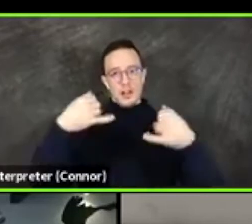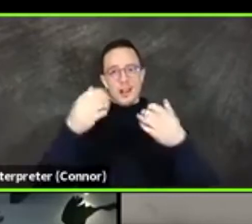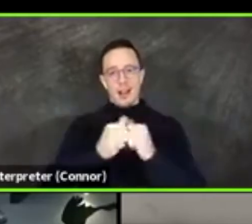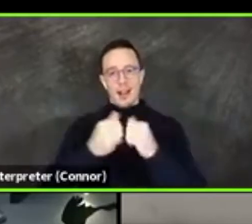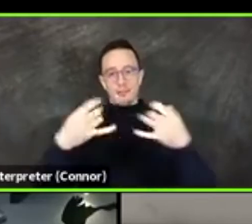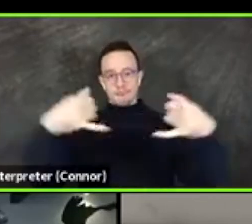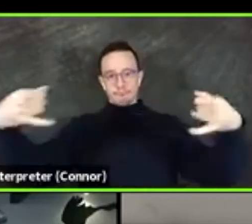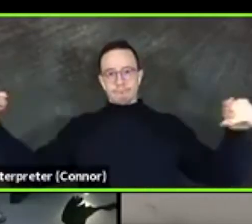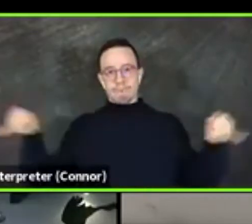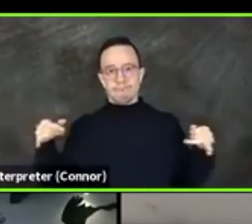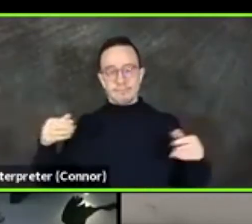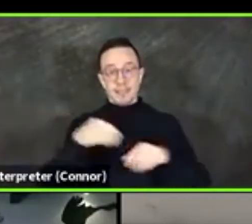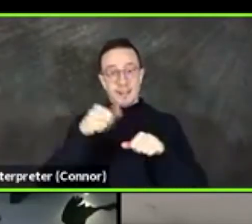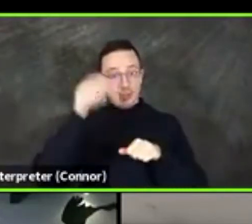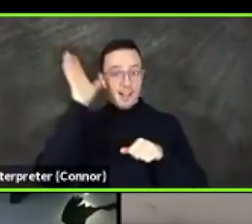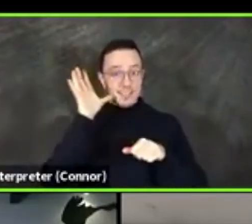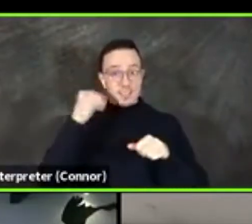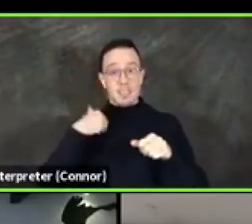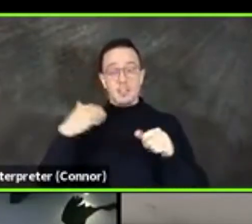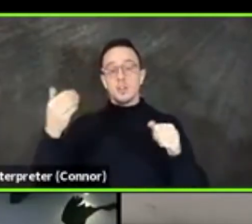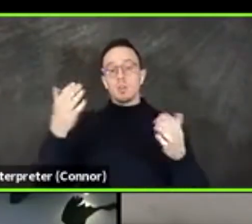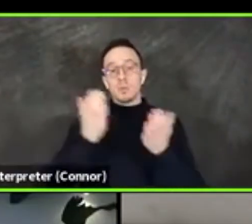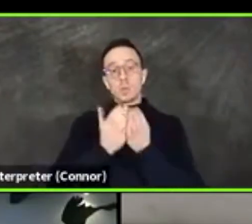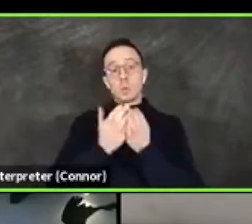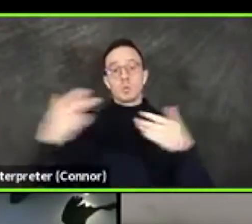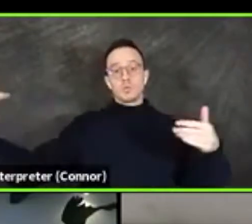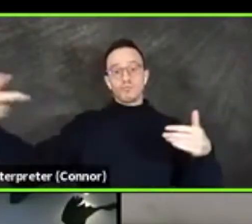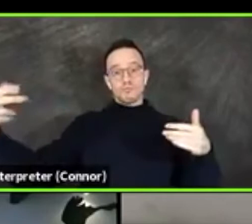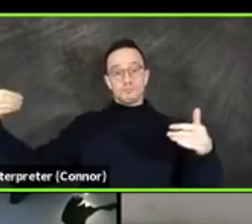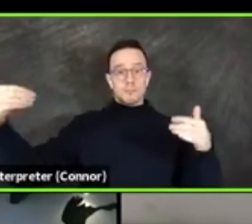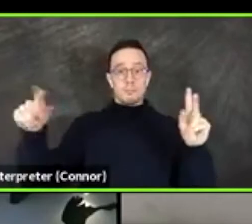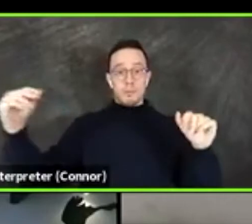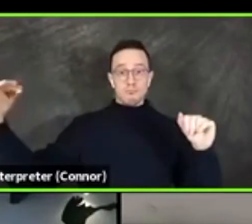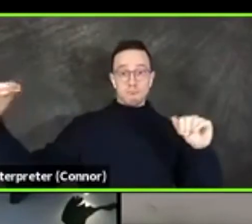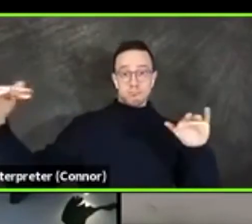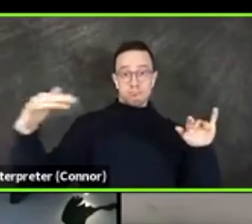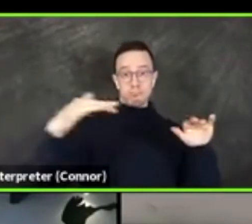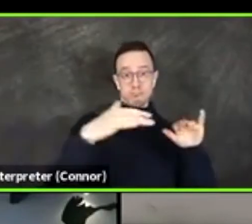COME IN AND VIEW -- THE SO-CALLED REPRODUCTION OF THE INDIGENOUS CULTURE.